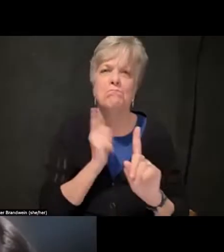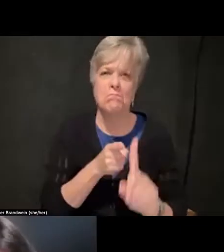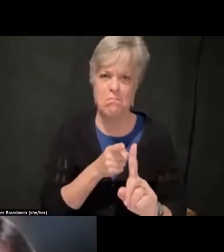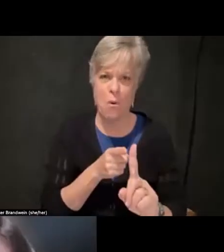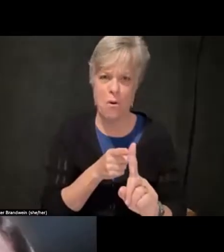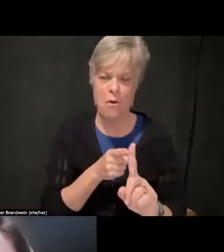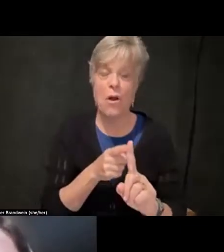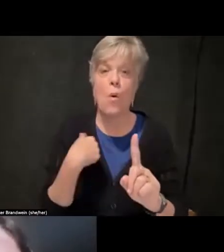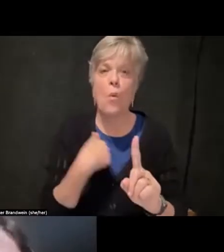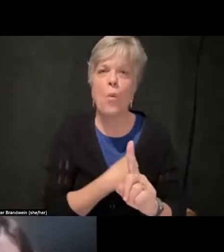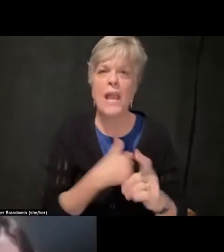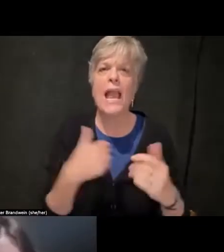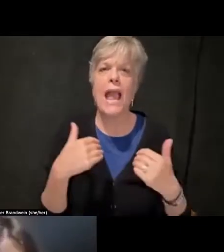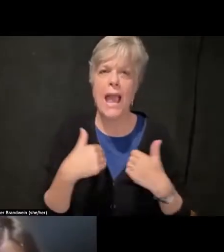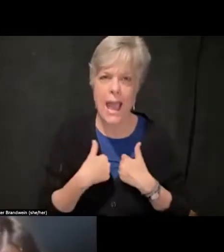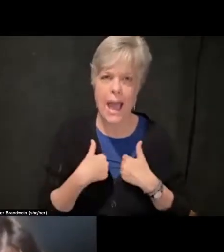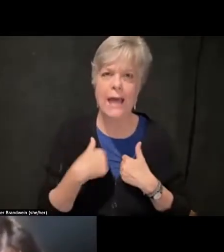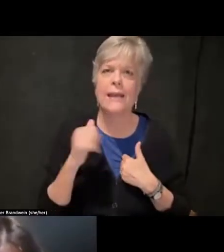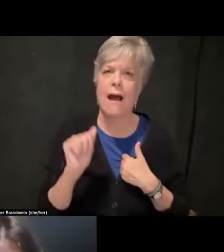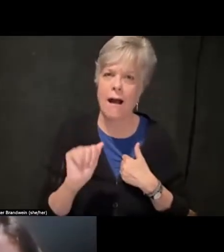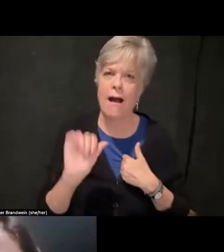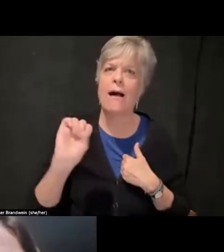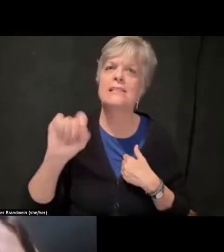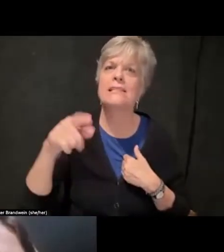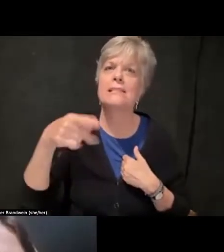I wanna end with a really important quote